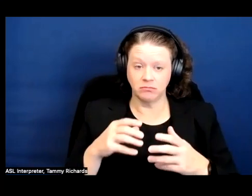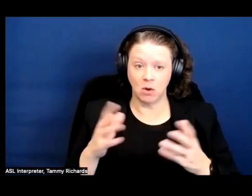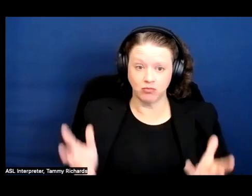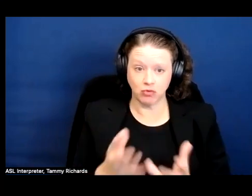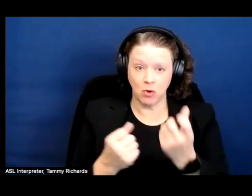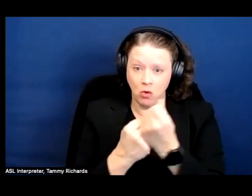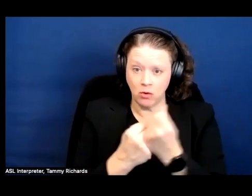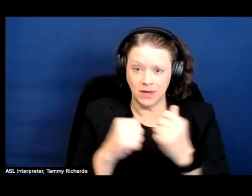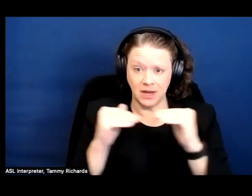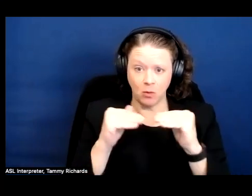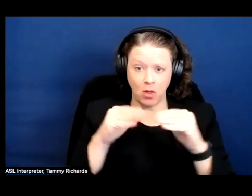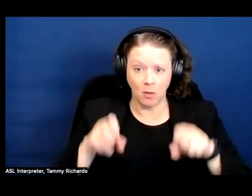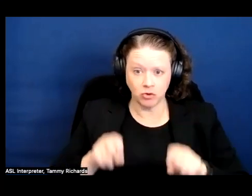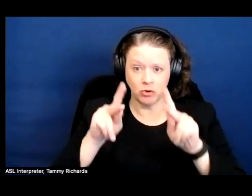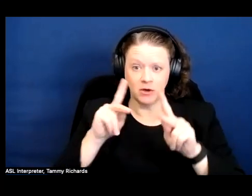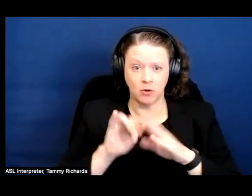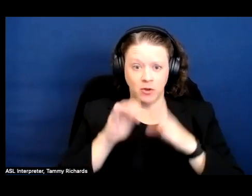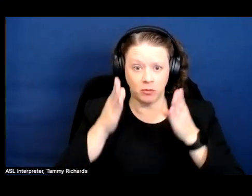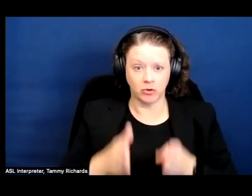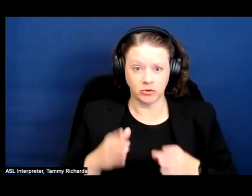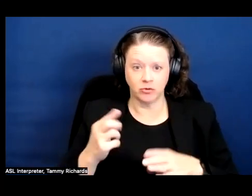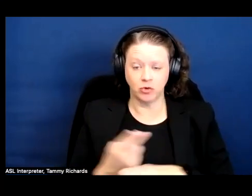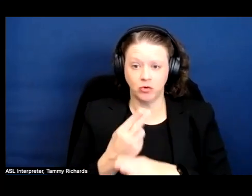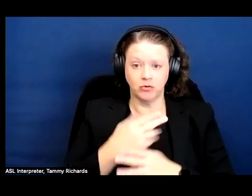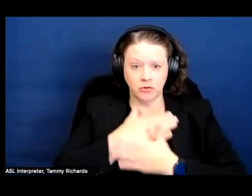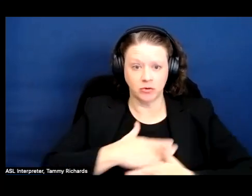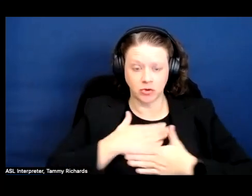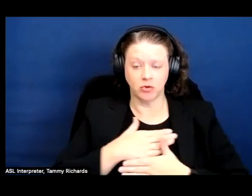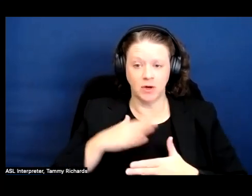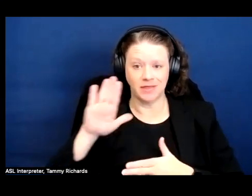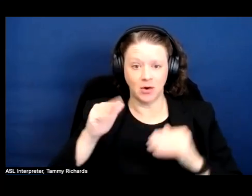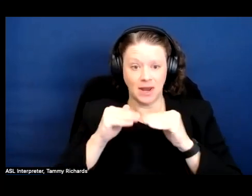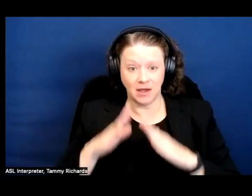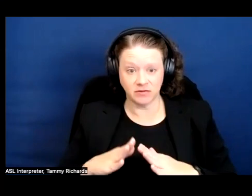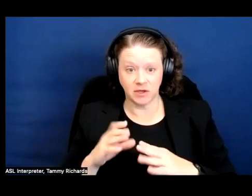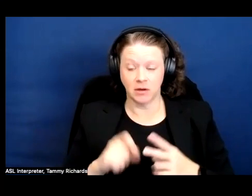Factors considered include: the nature, duration and severity of the risk